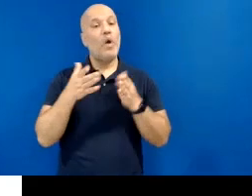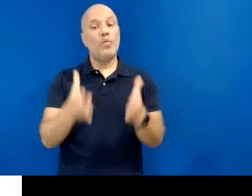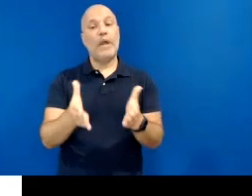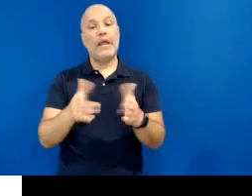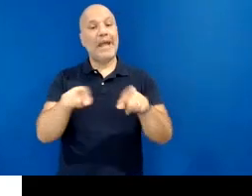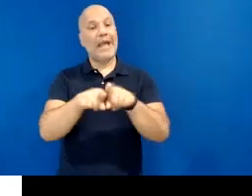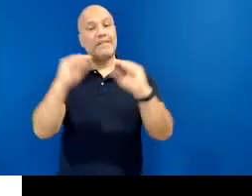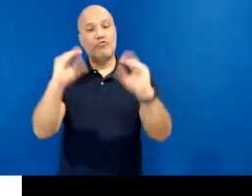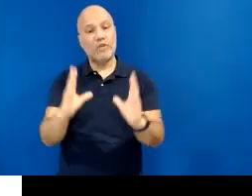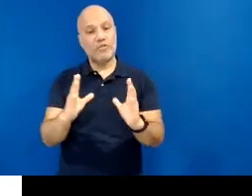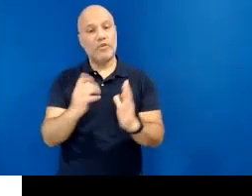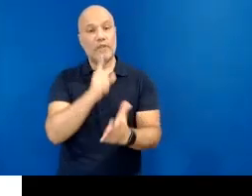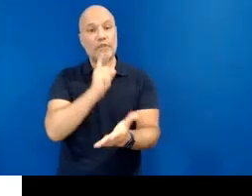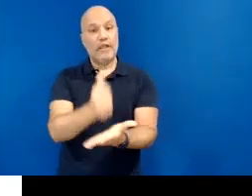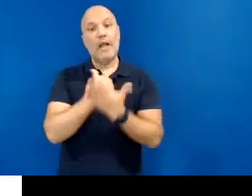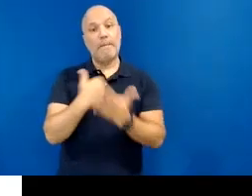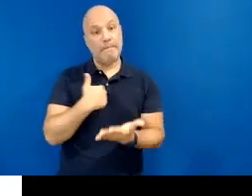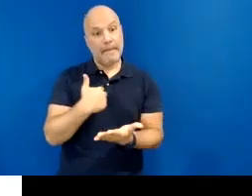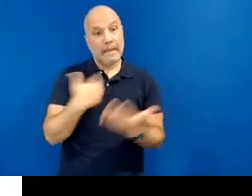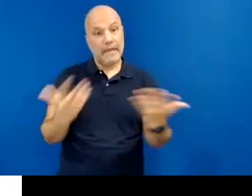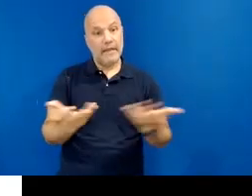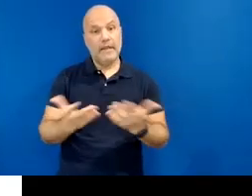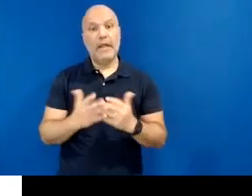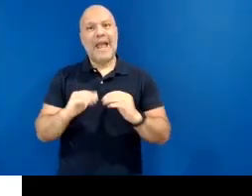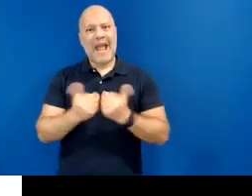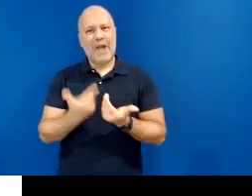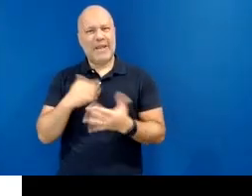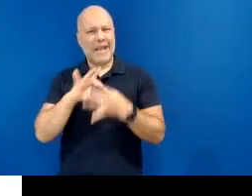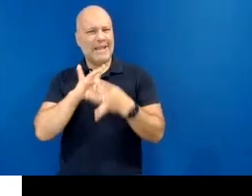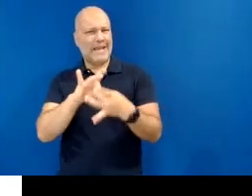that helped me see how can I make this connection with students